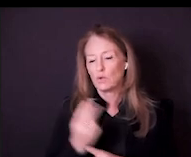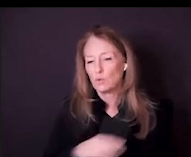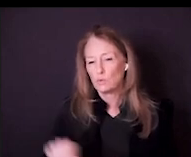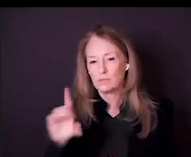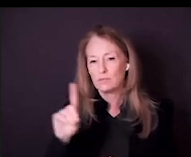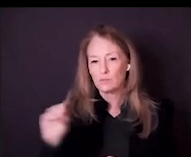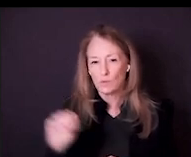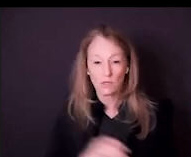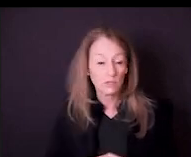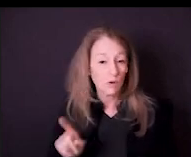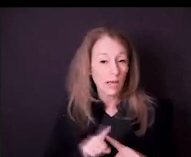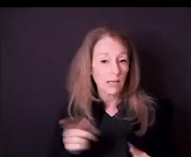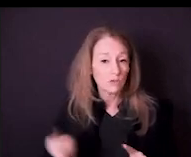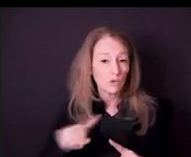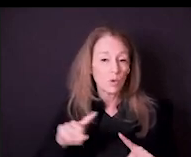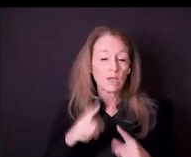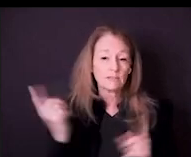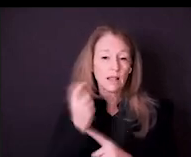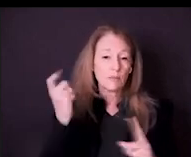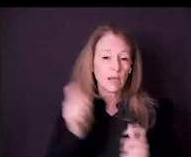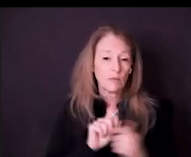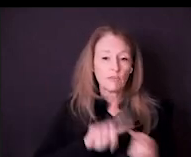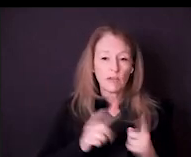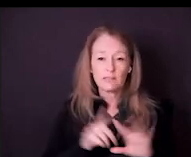FRIENDS DURING THE HOLIDAYS, REMEMBER THAT ALL OF THOSE THAT